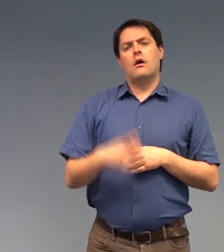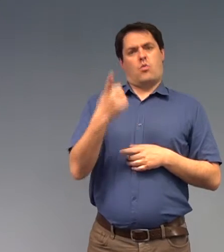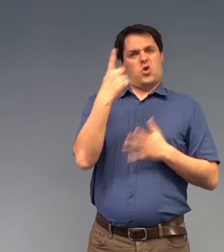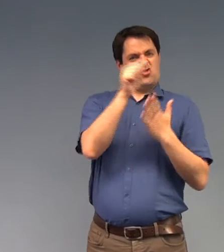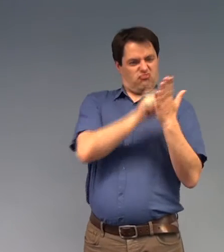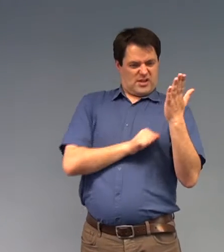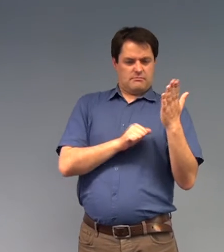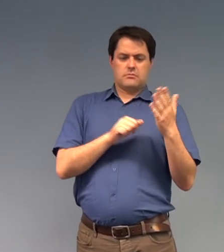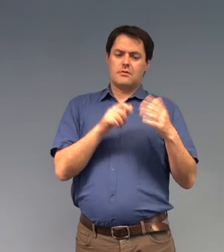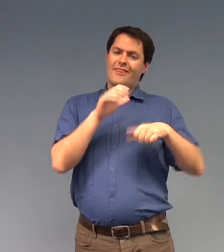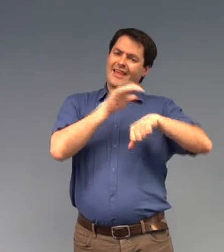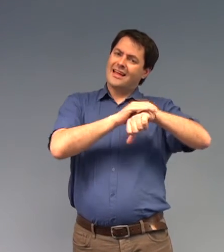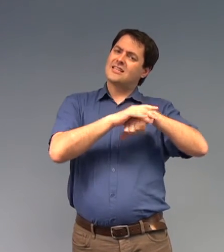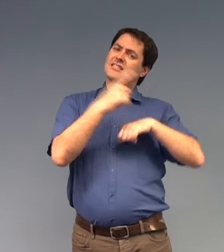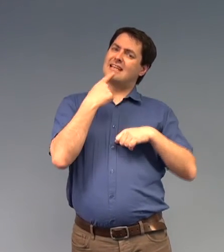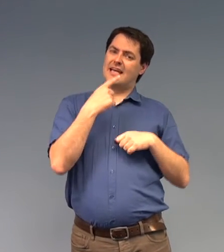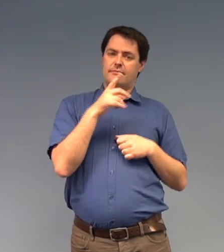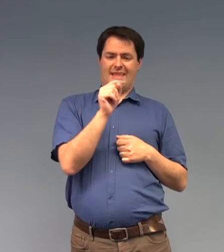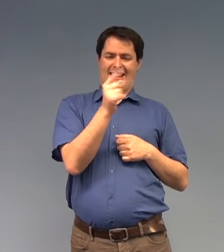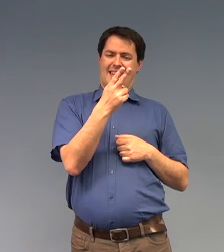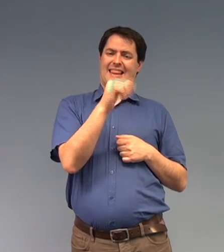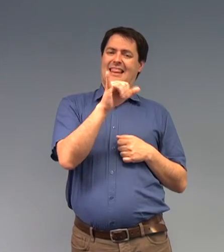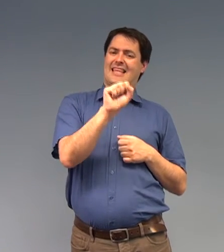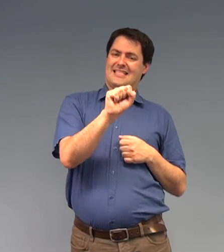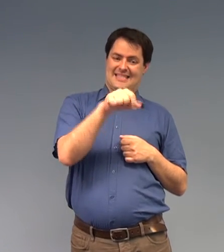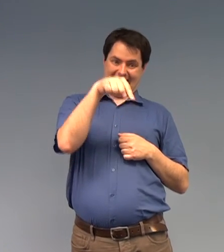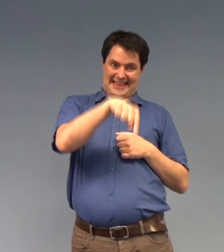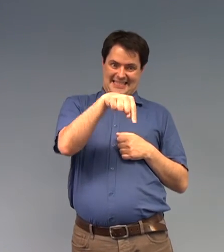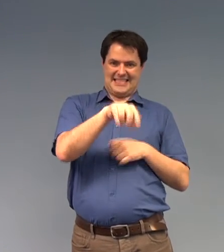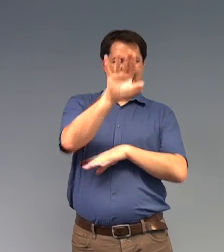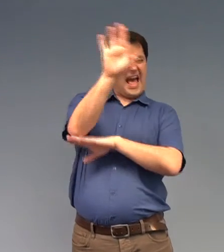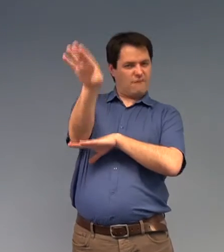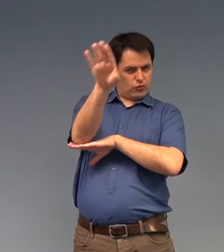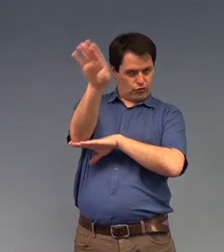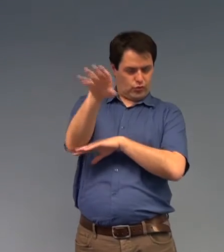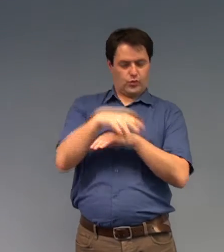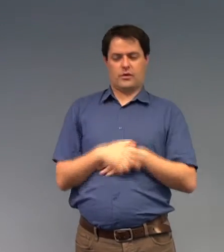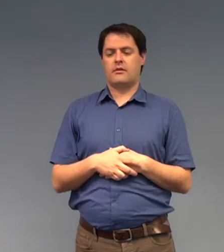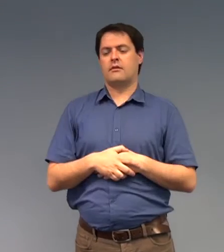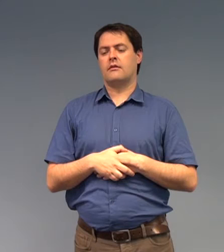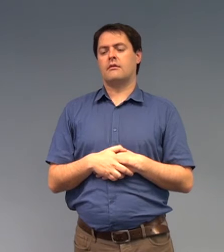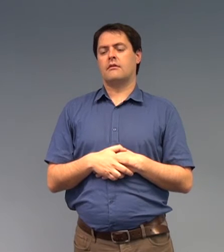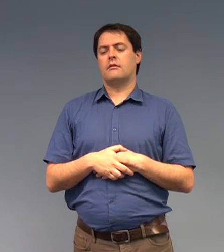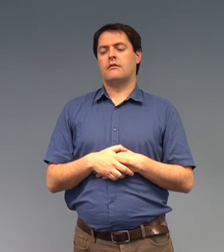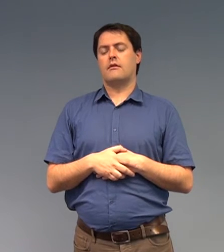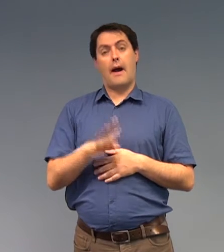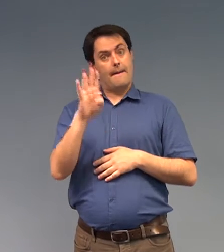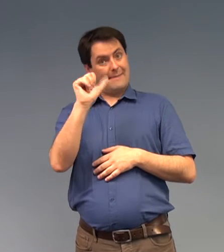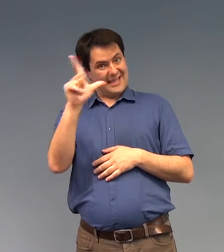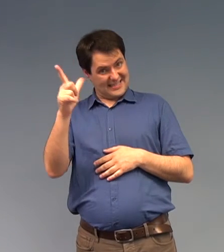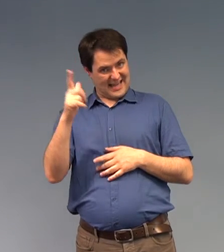The first thing we'll look at are translations that undergo enrichment.